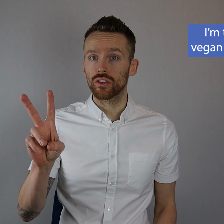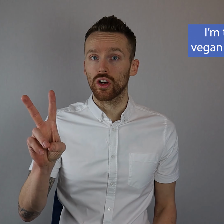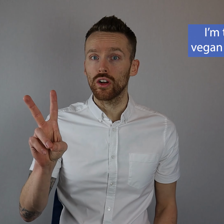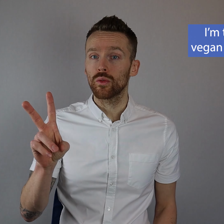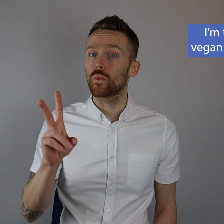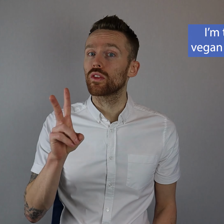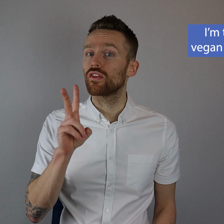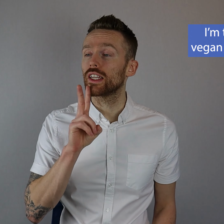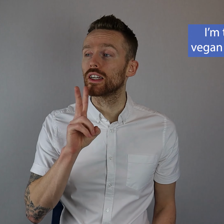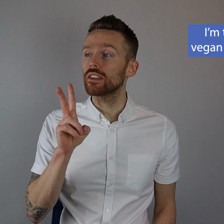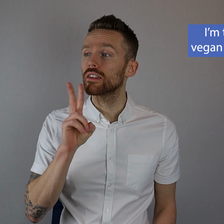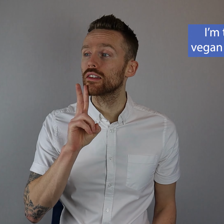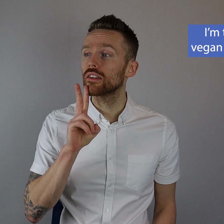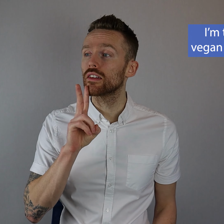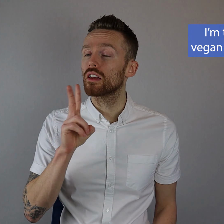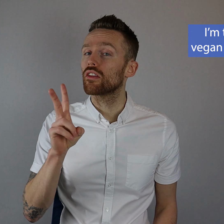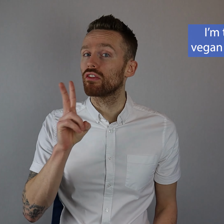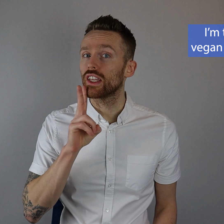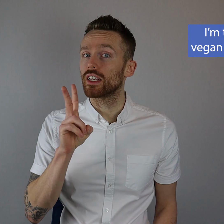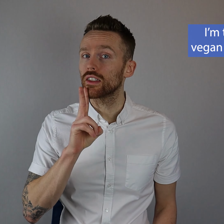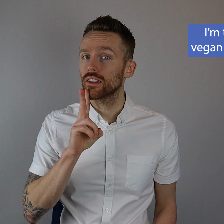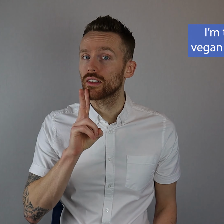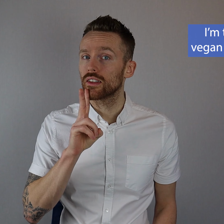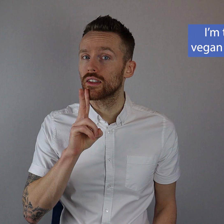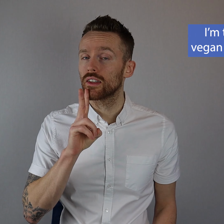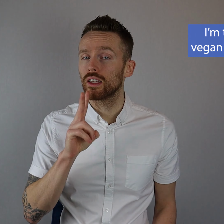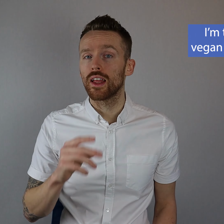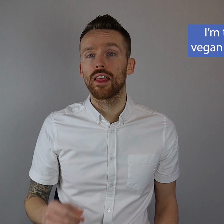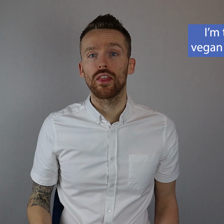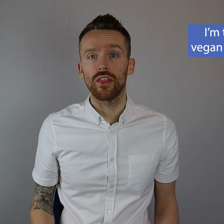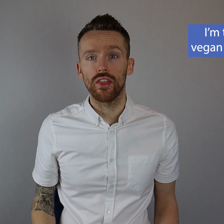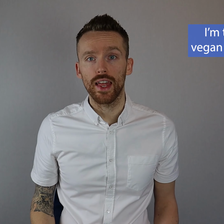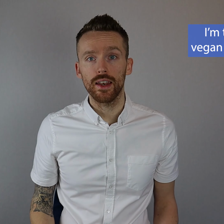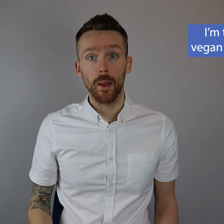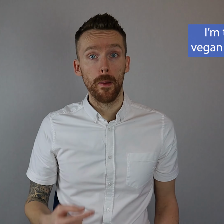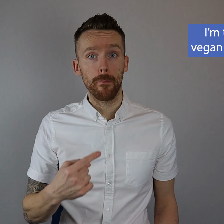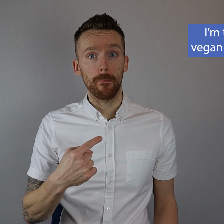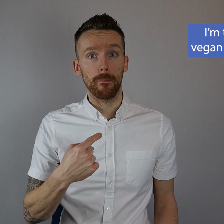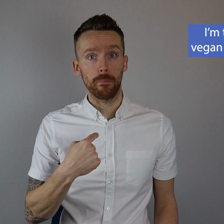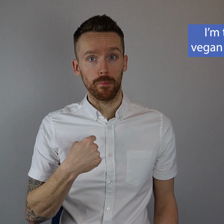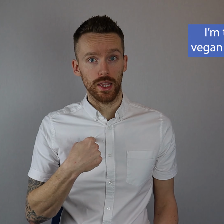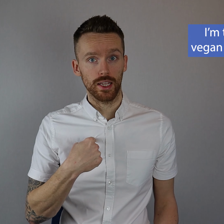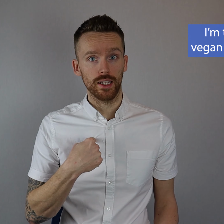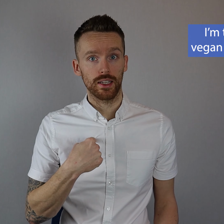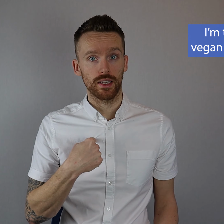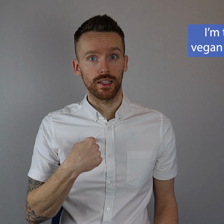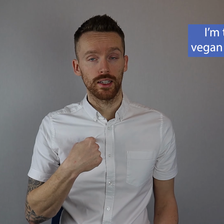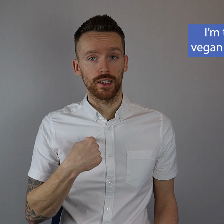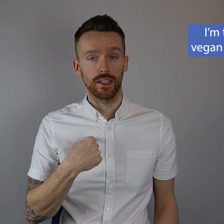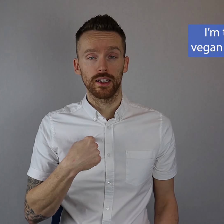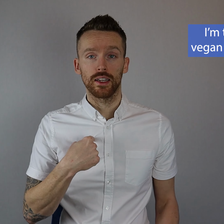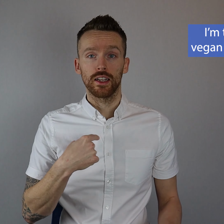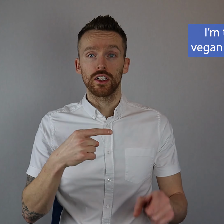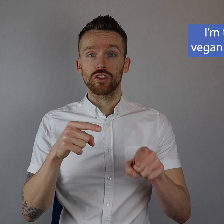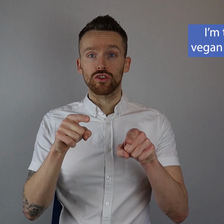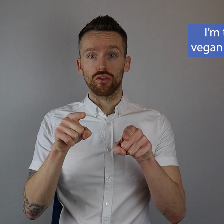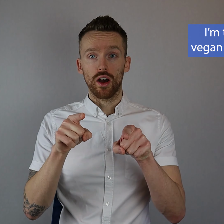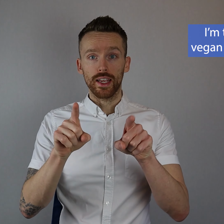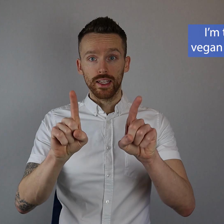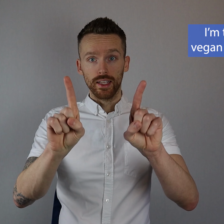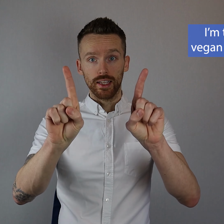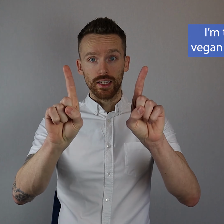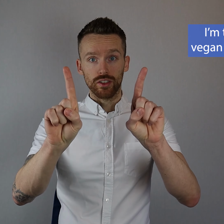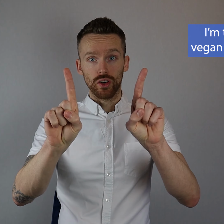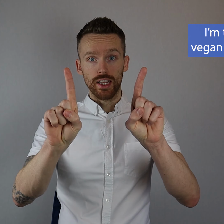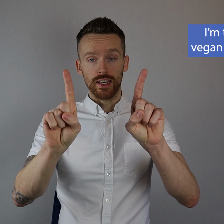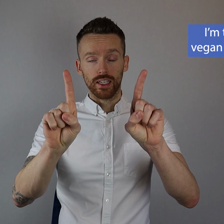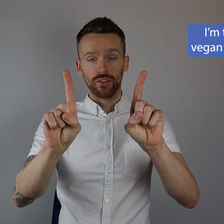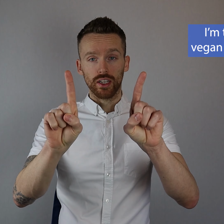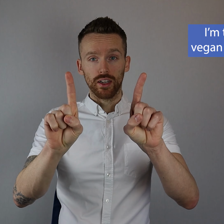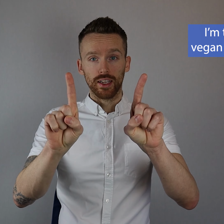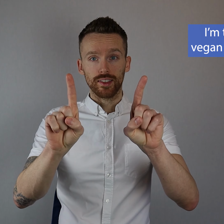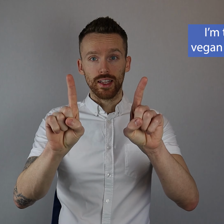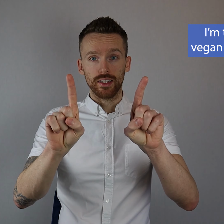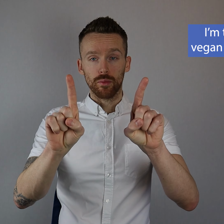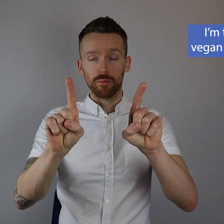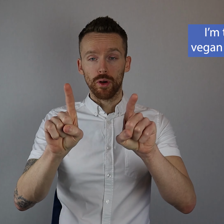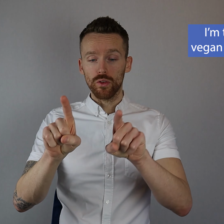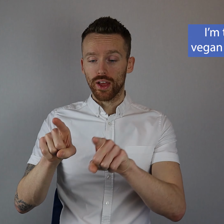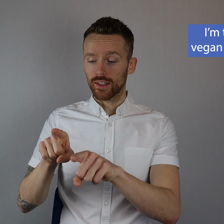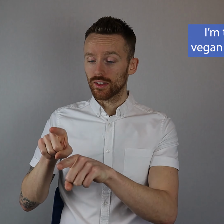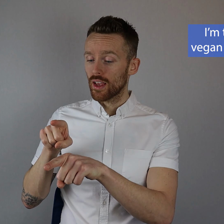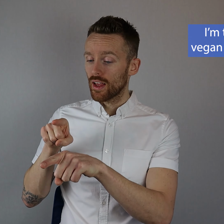start with vegan. Vegan. Then me. Try is your index finger extended on both hands